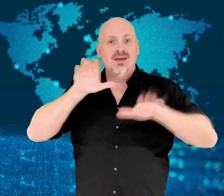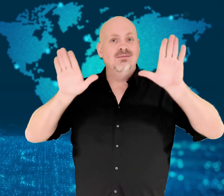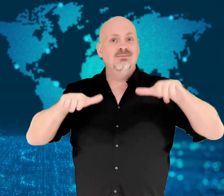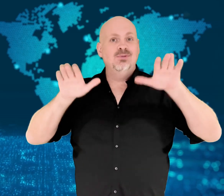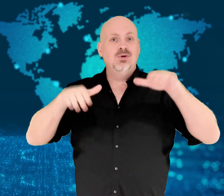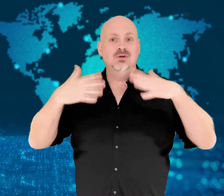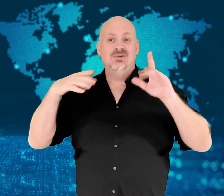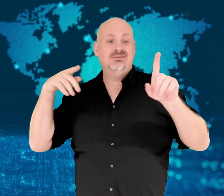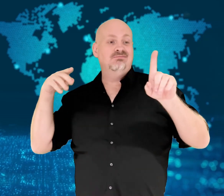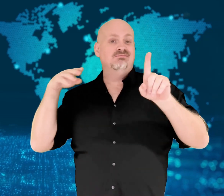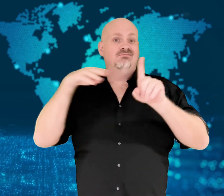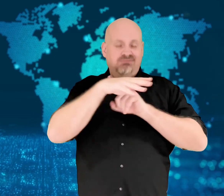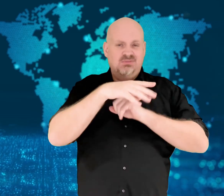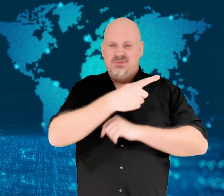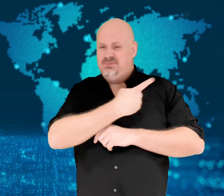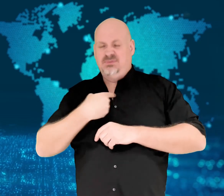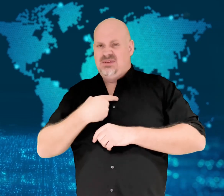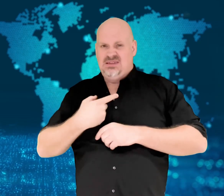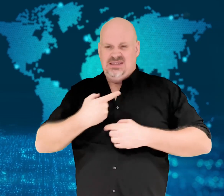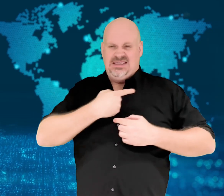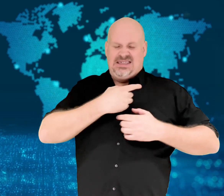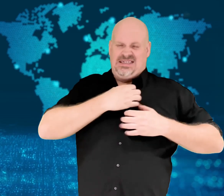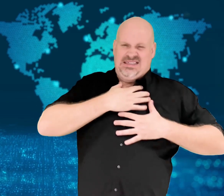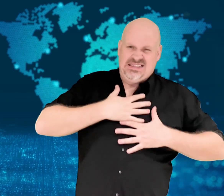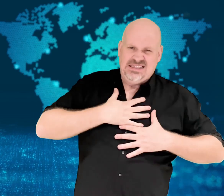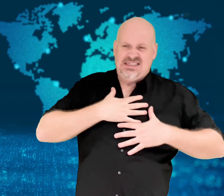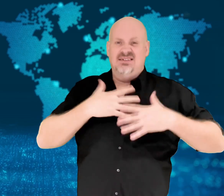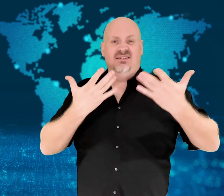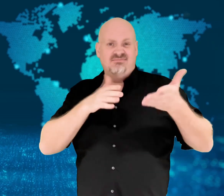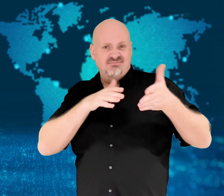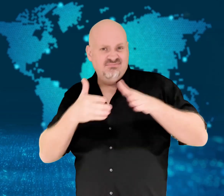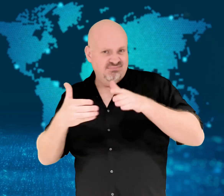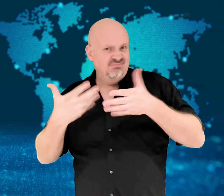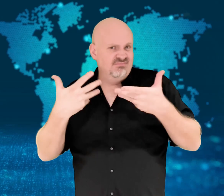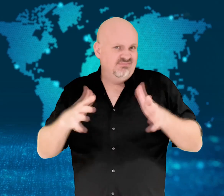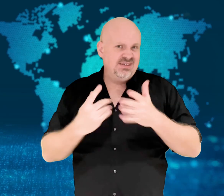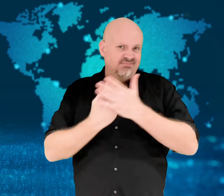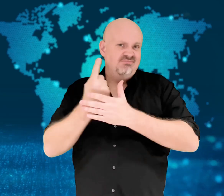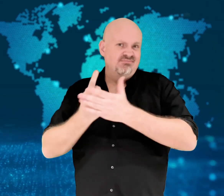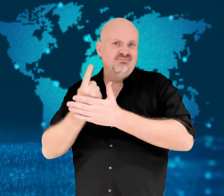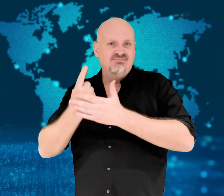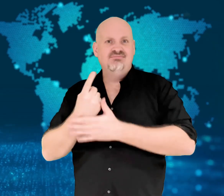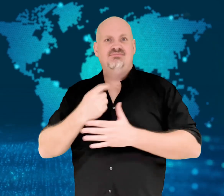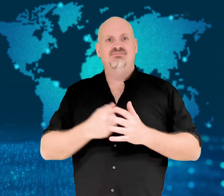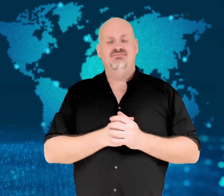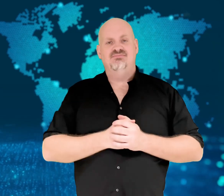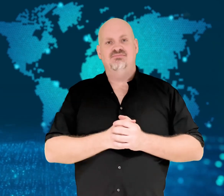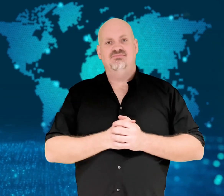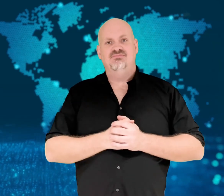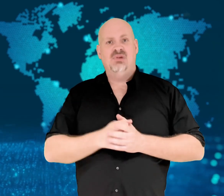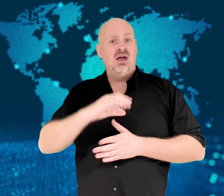Some line their strings with metal, as well, to make them sharp.